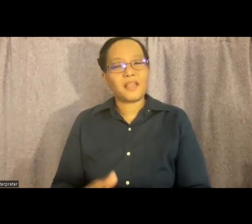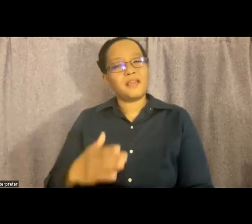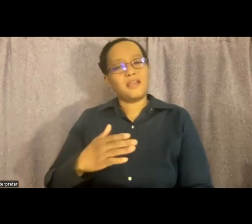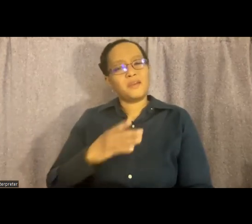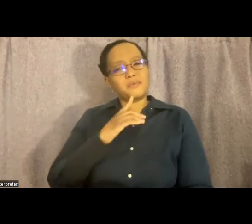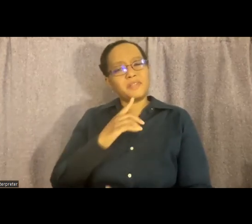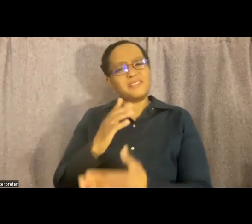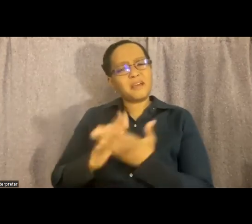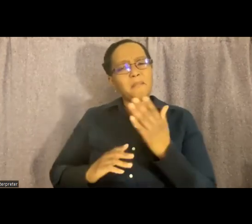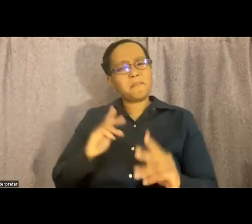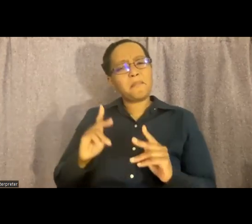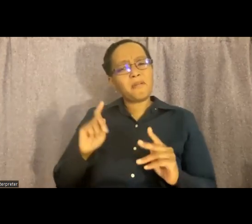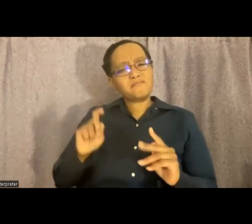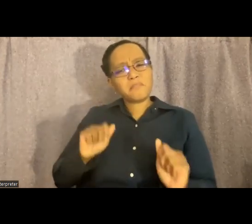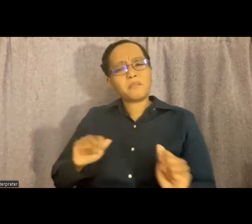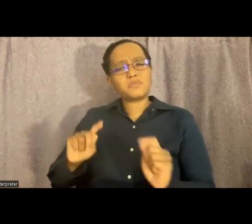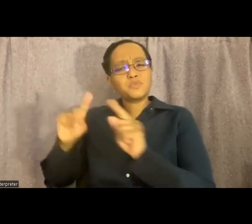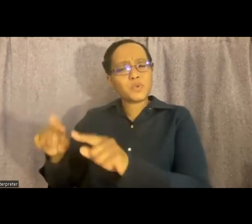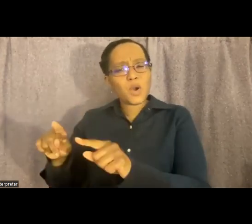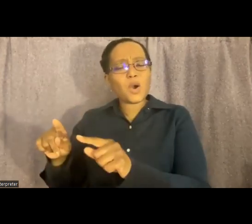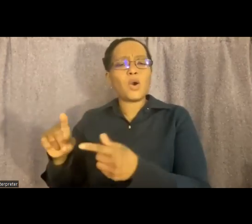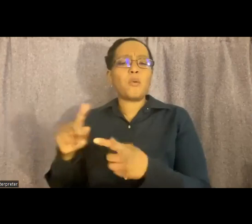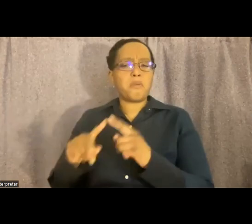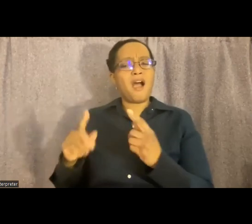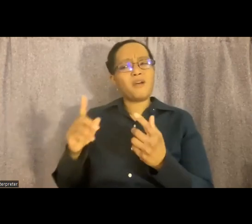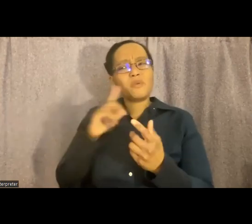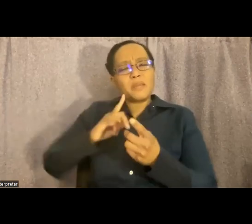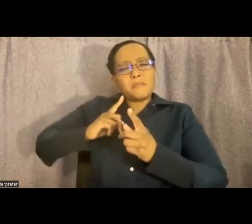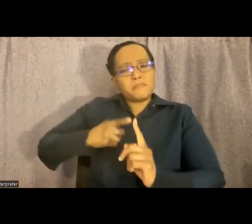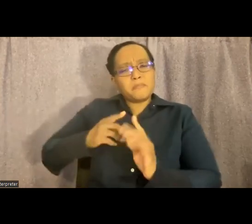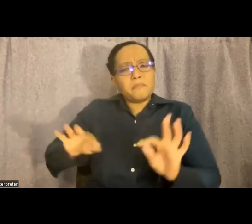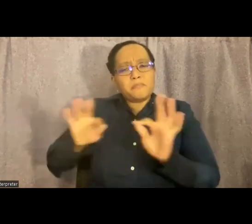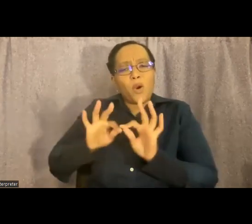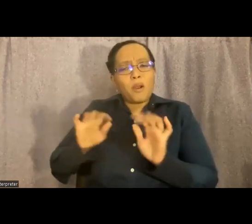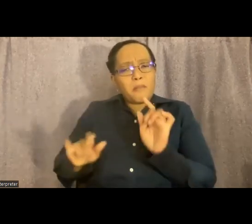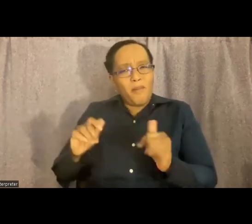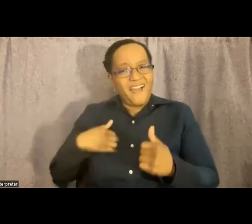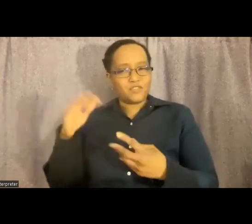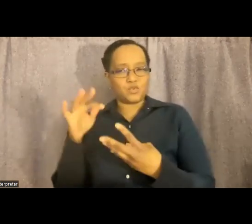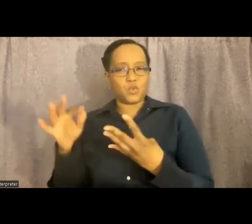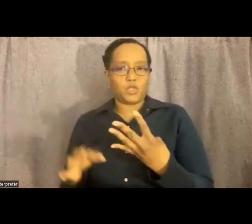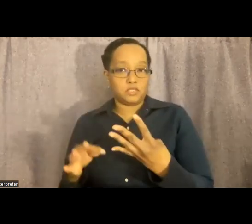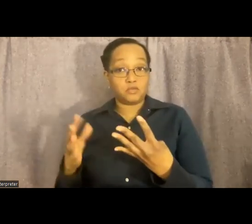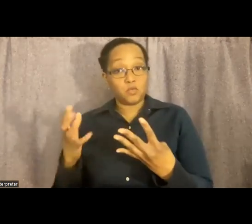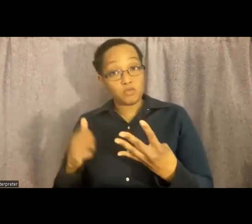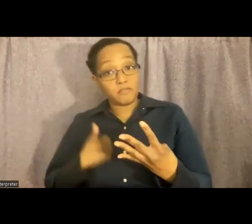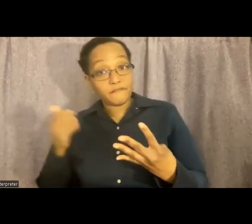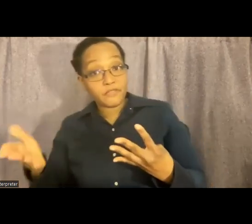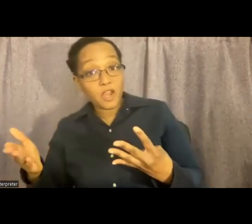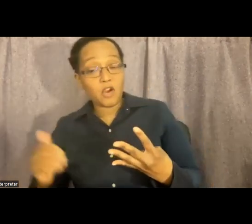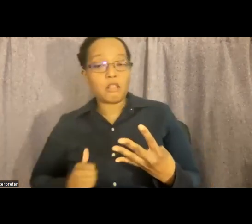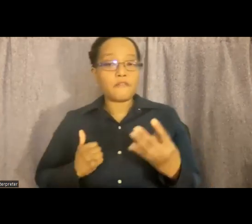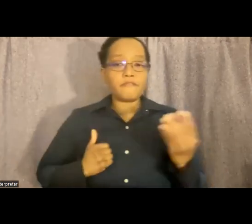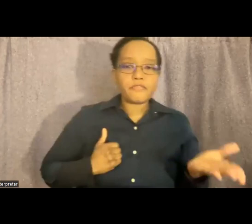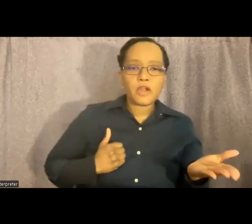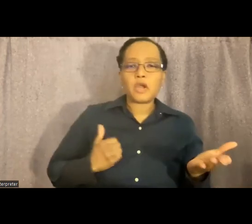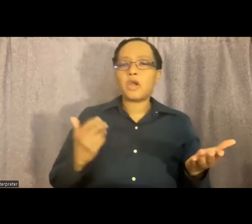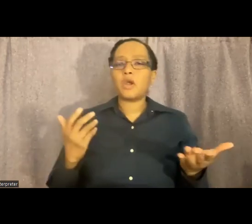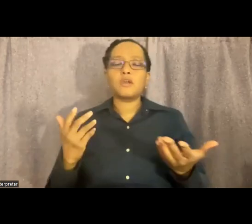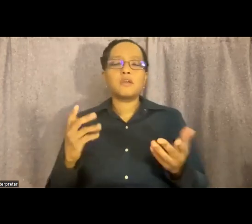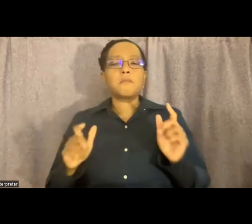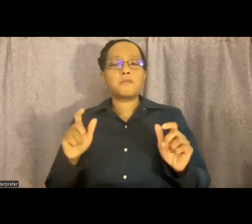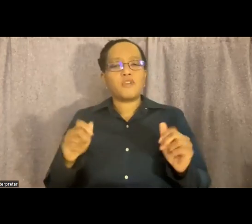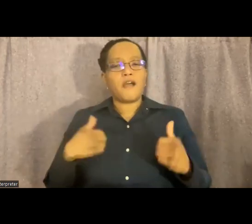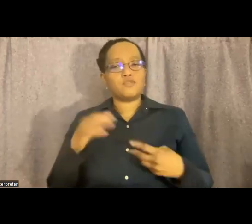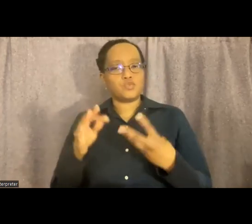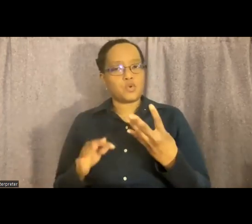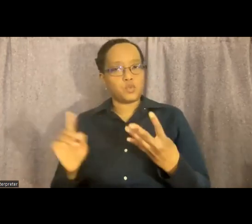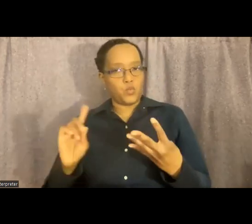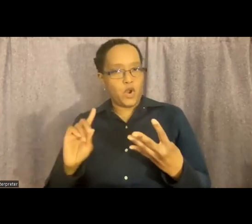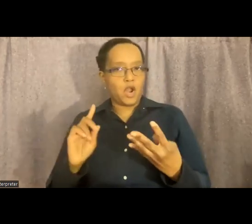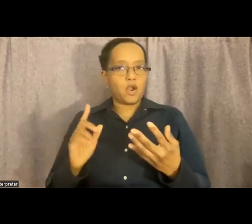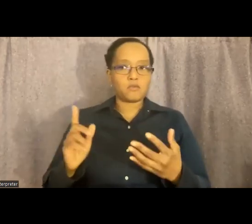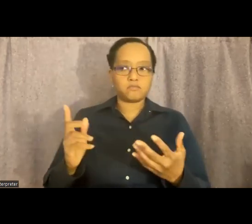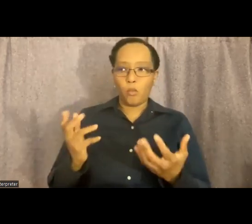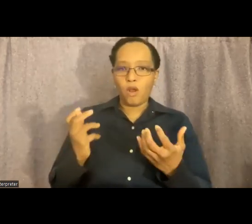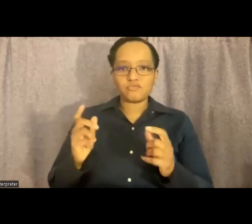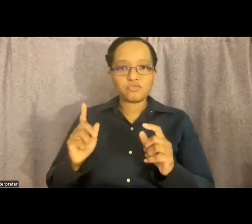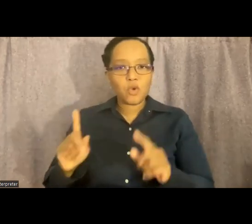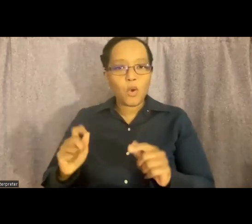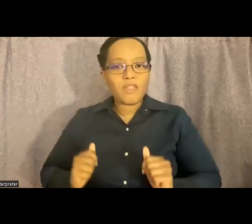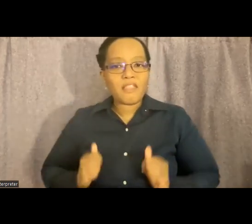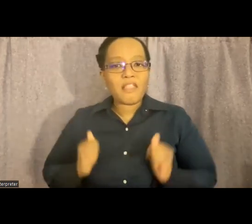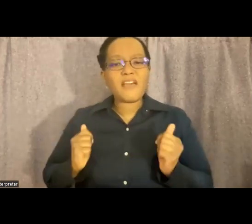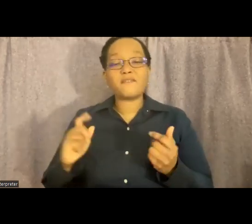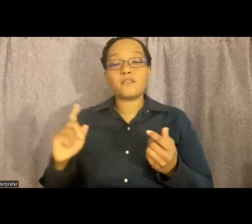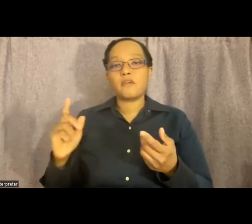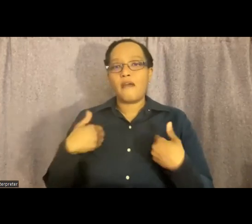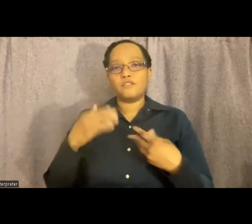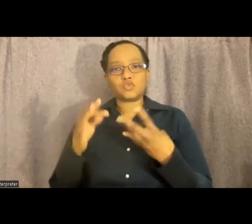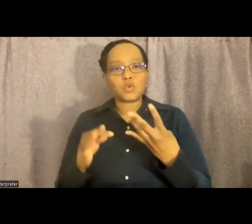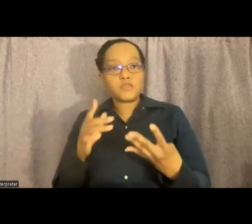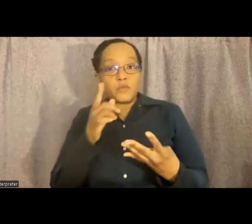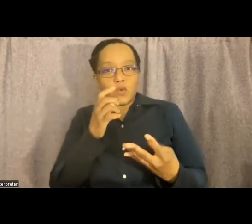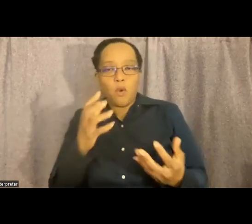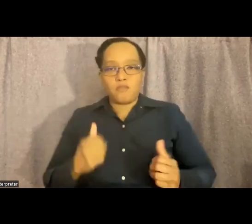choice of where they live and who they want to live with.